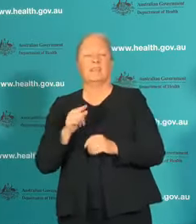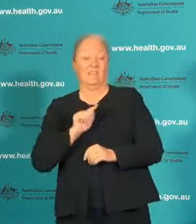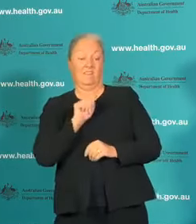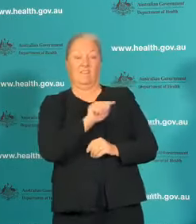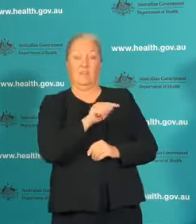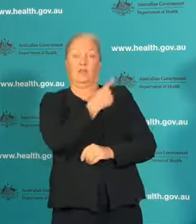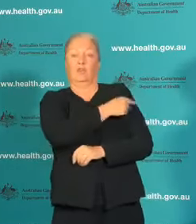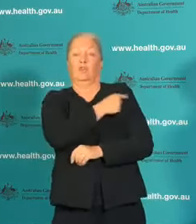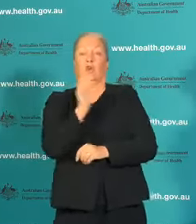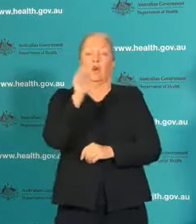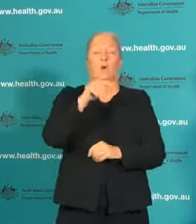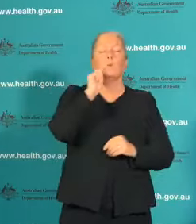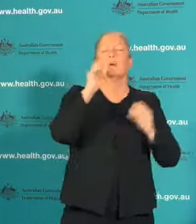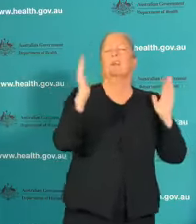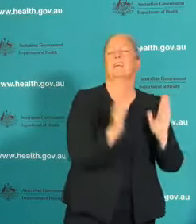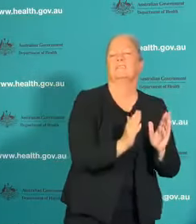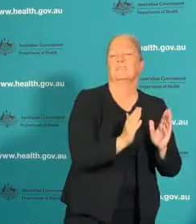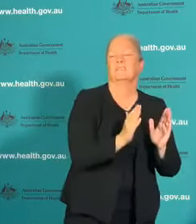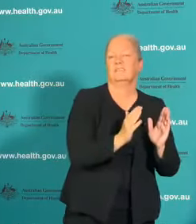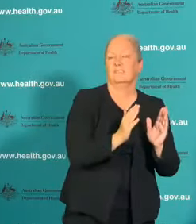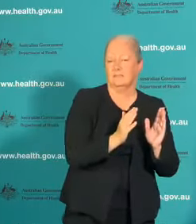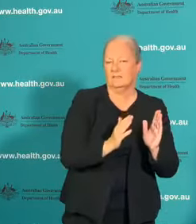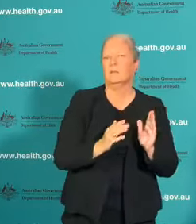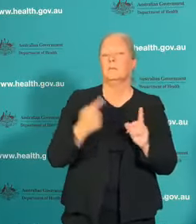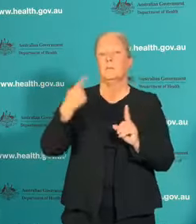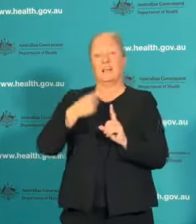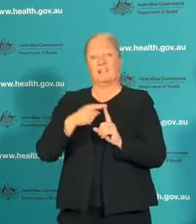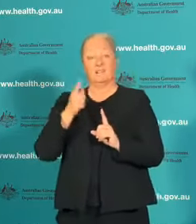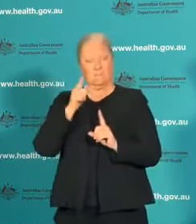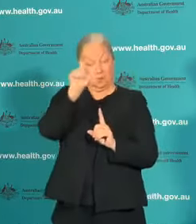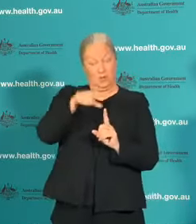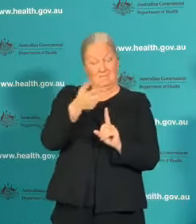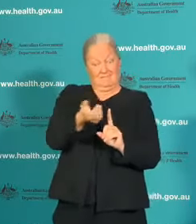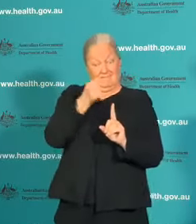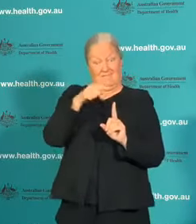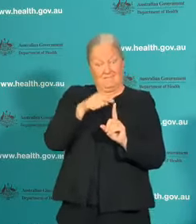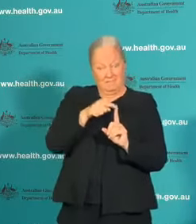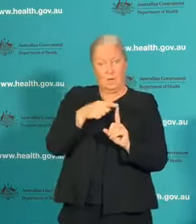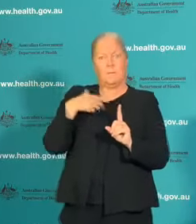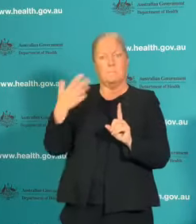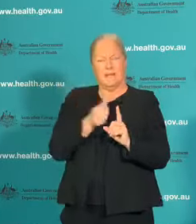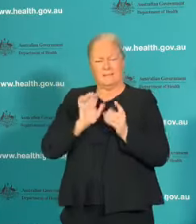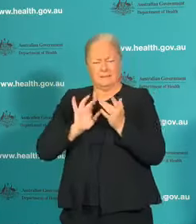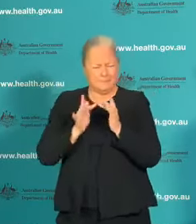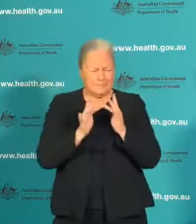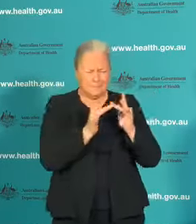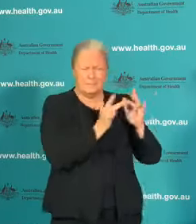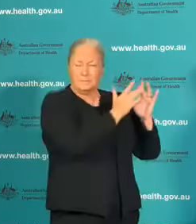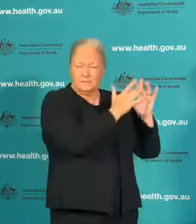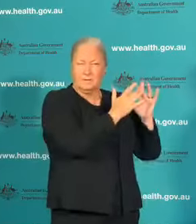Contact tracing also continues to be essential we must ensure that every new case of COVID-19